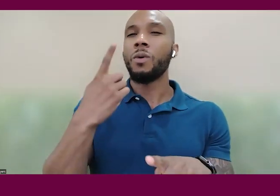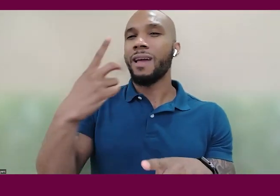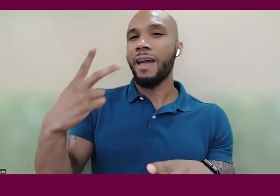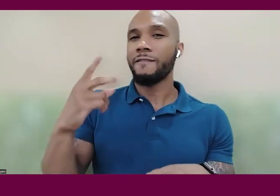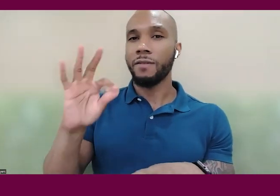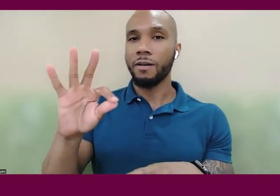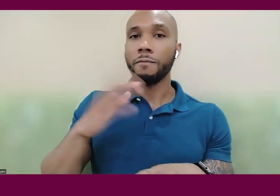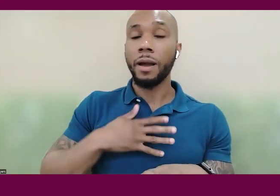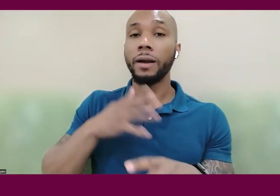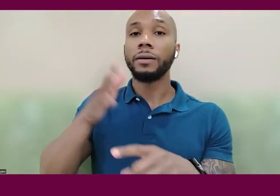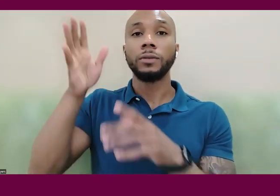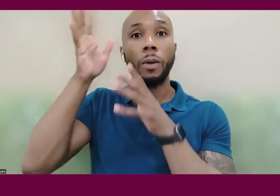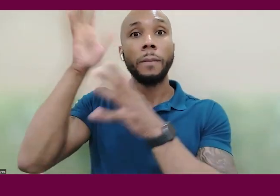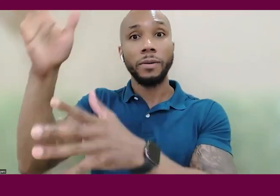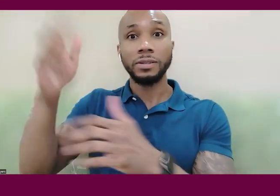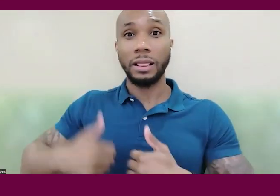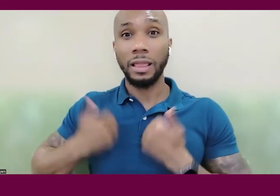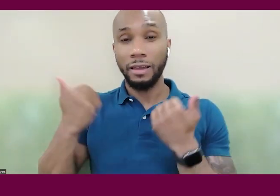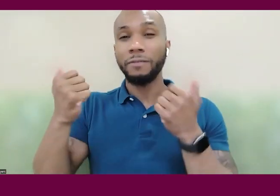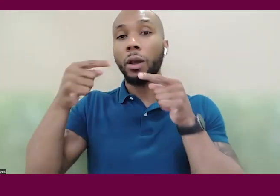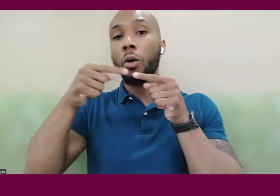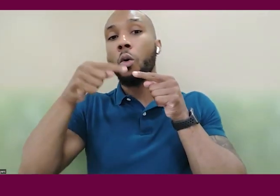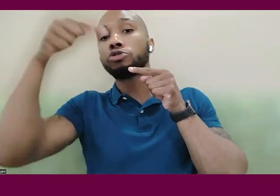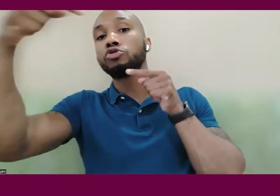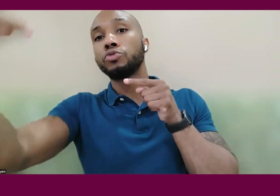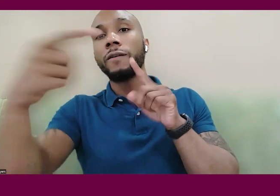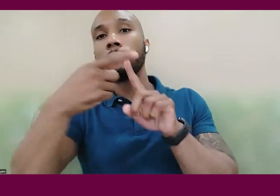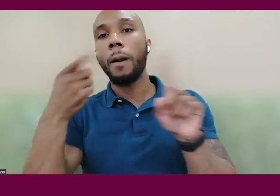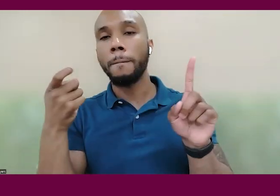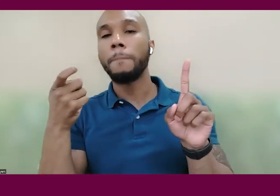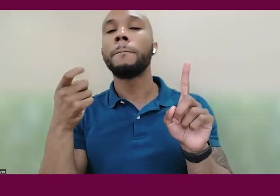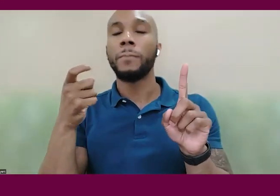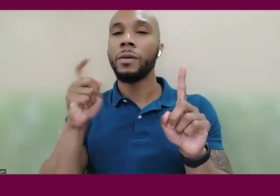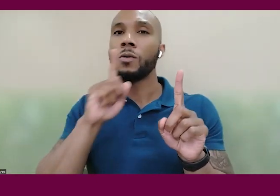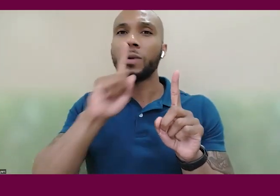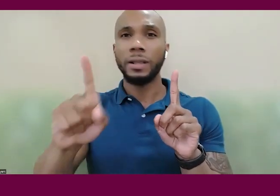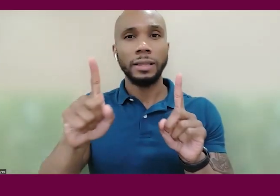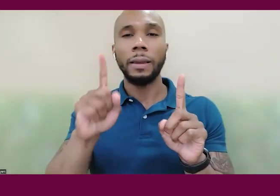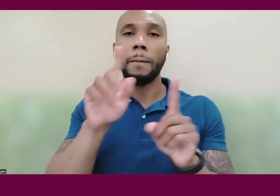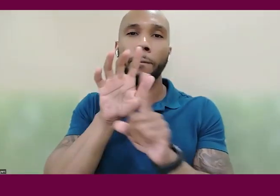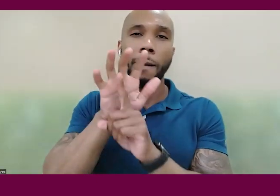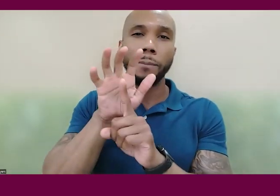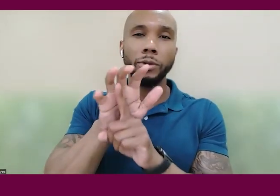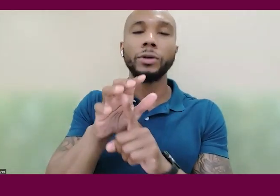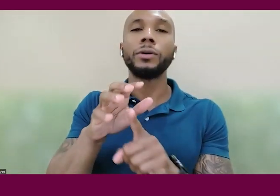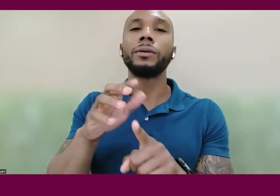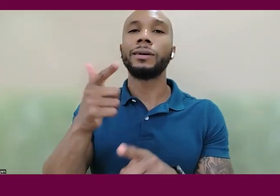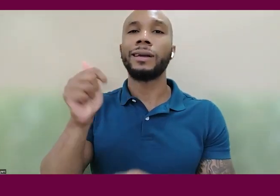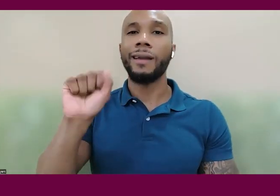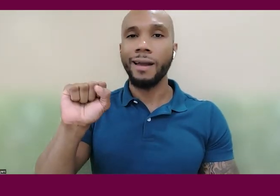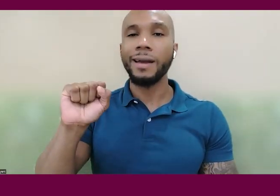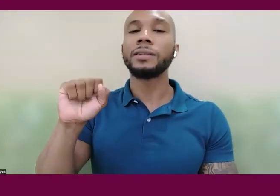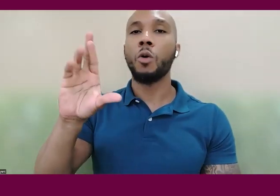One half of my grandparents lived right across the street from a very popular gas corporation's